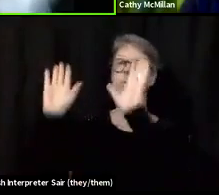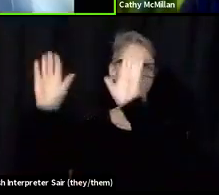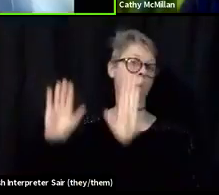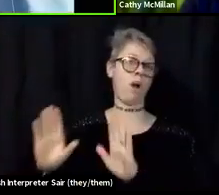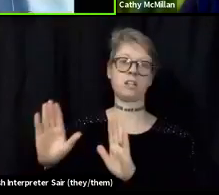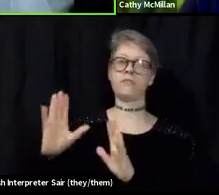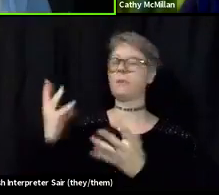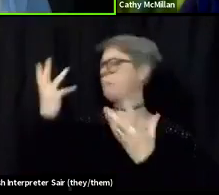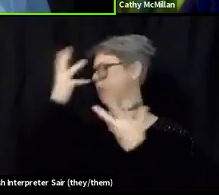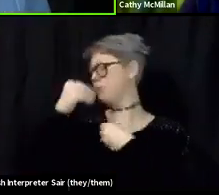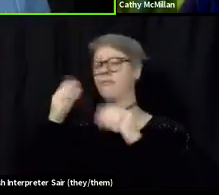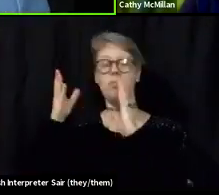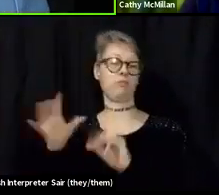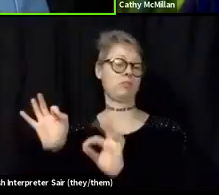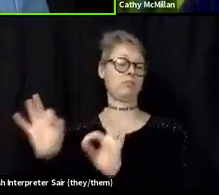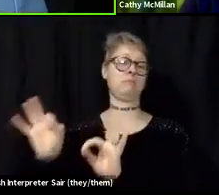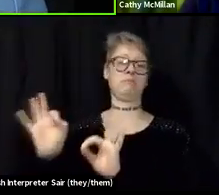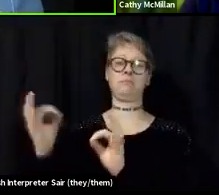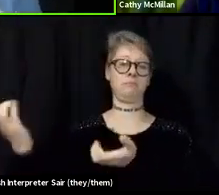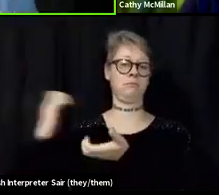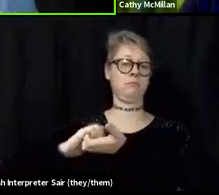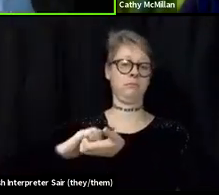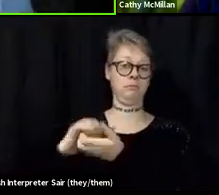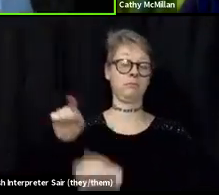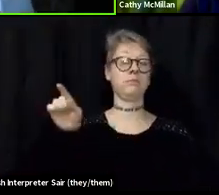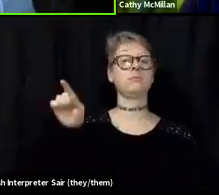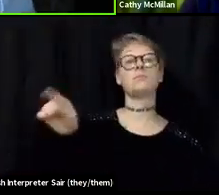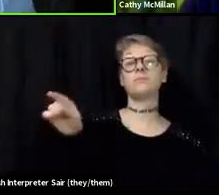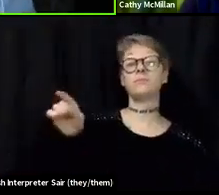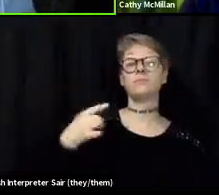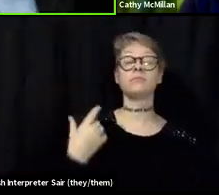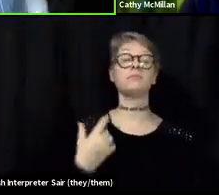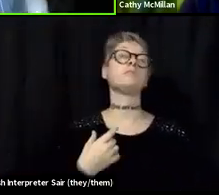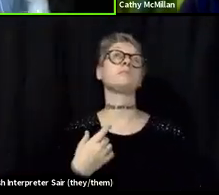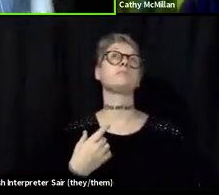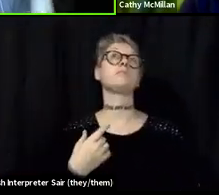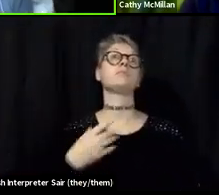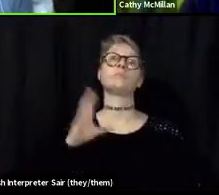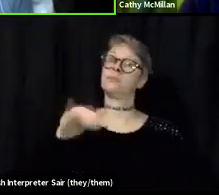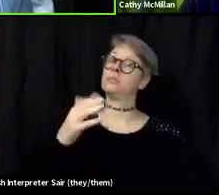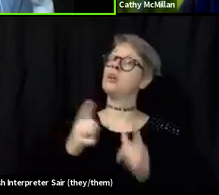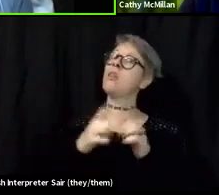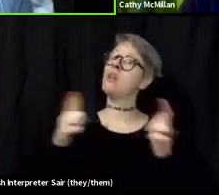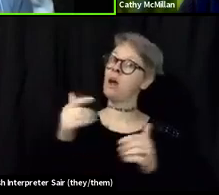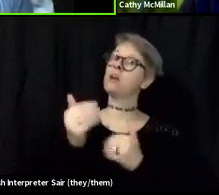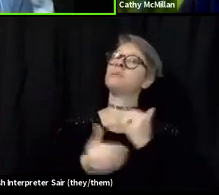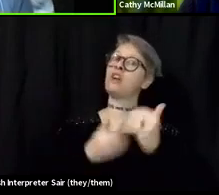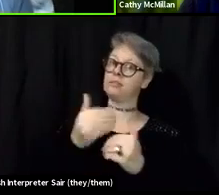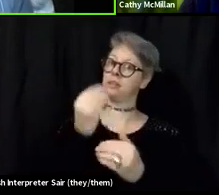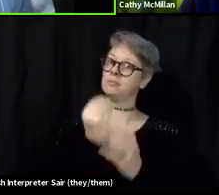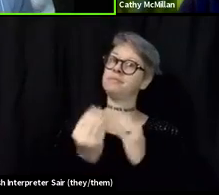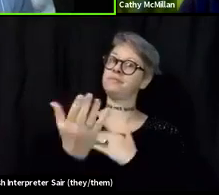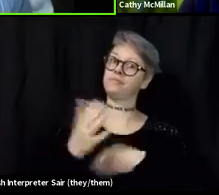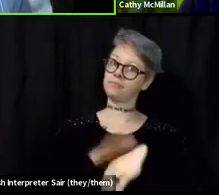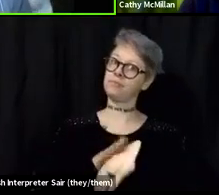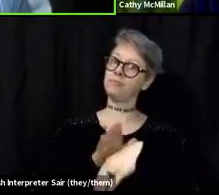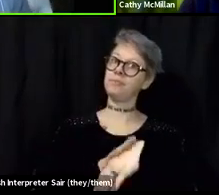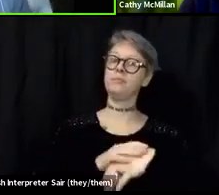psychologists to is just absolutely psychologists to is just absolutely wonderful, beautiful person wonderful, beautiful person. And what it is is that. at it's a long at it's a long process like